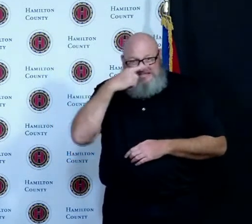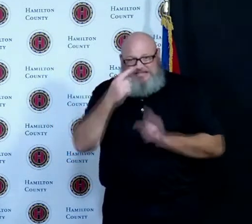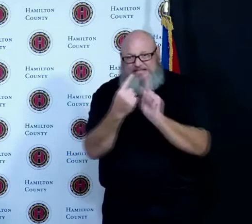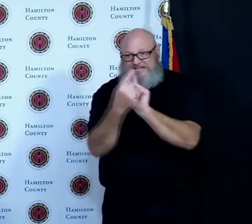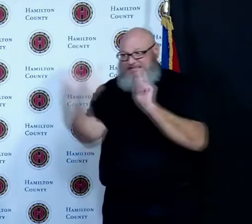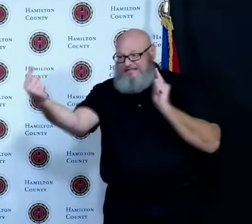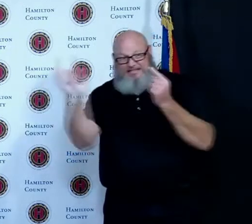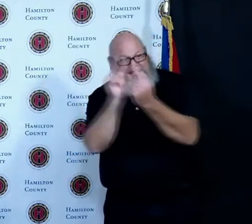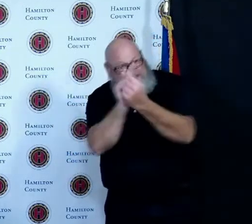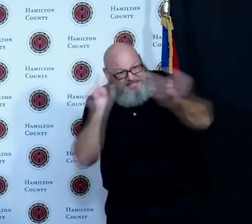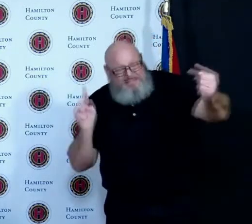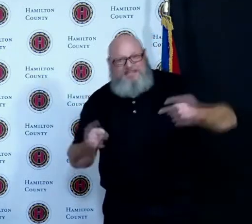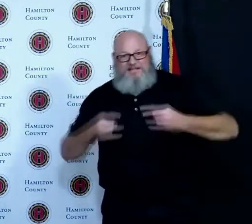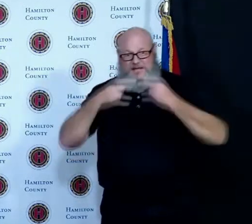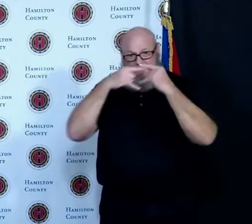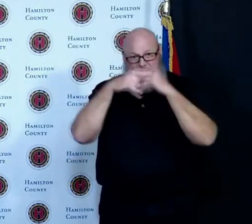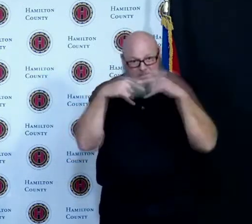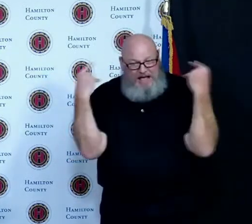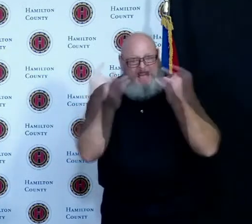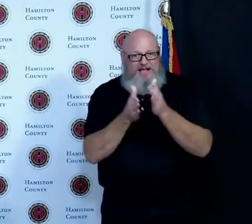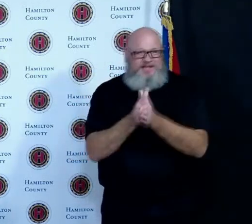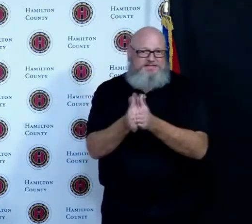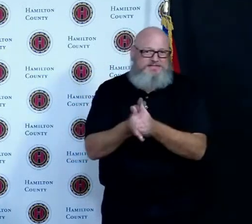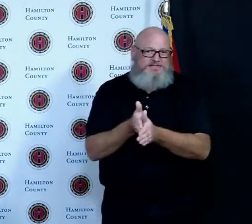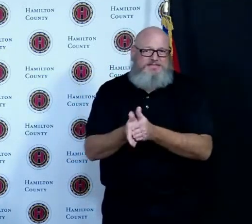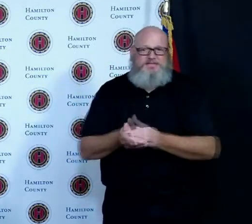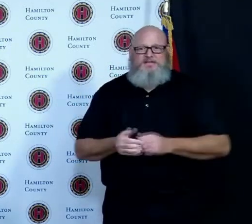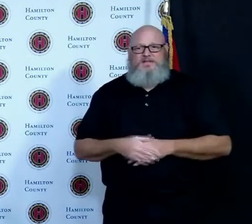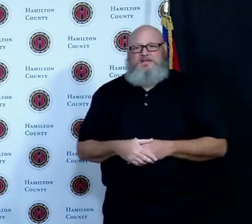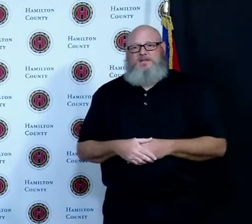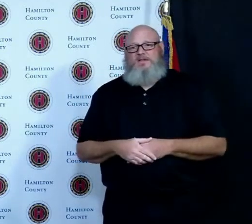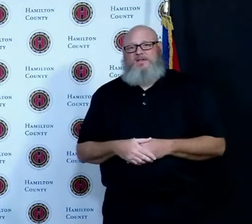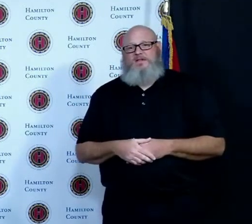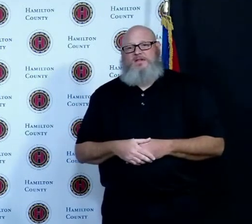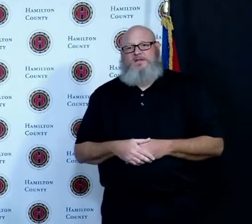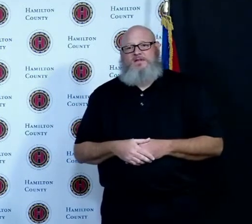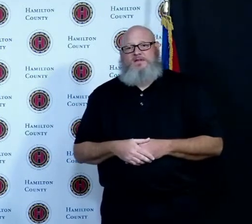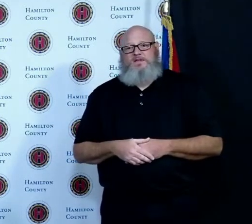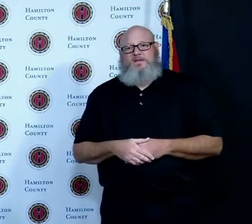hope because of the vaccine but we are not there yet and so we need to continue to be careful